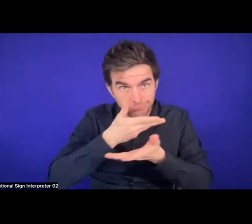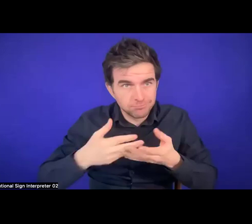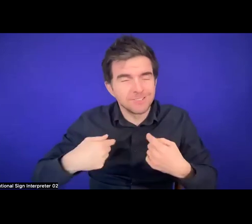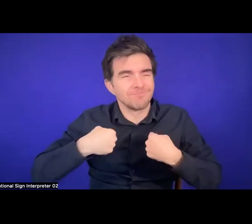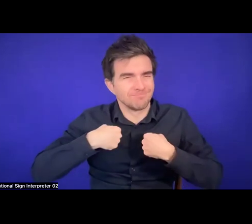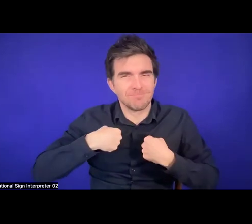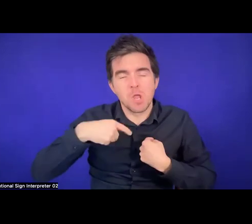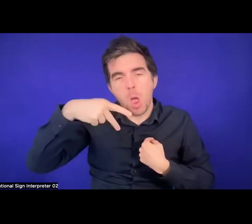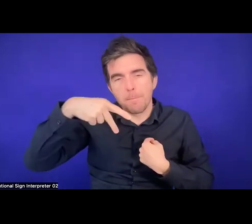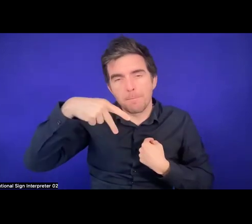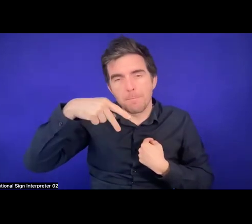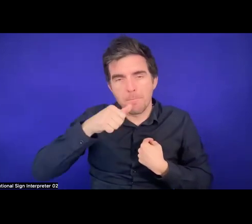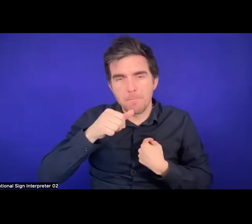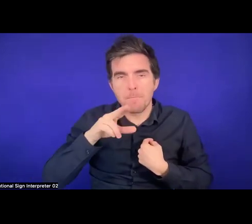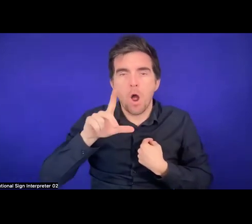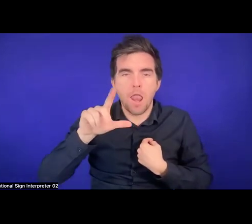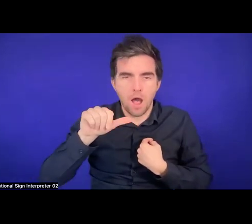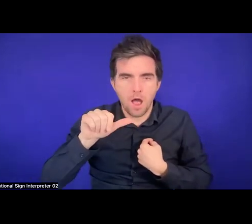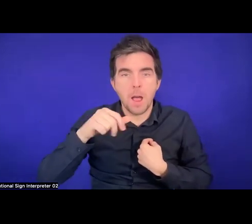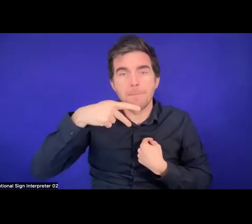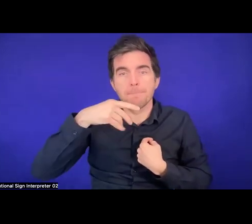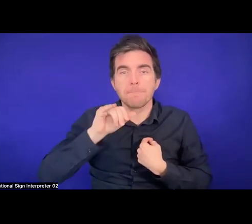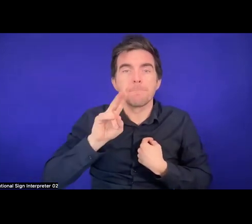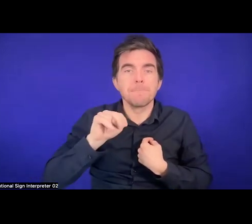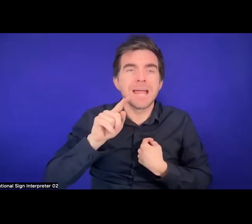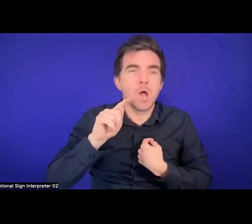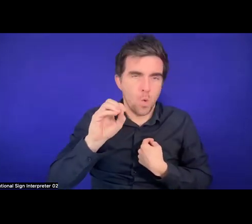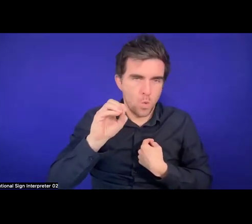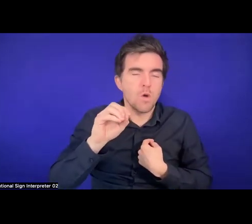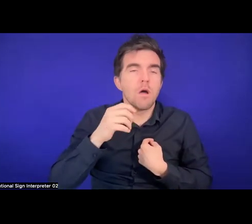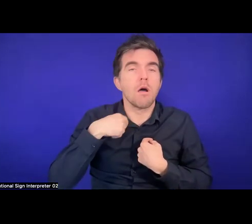sociology at the institute for social and political sciences of University of Lisbon.